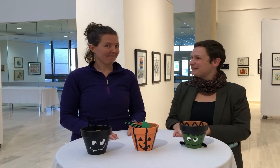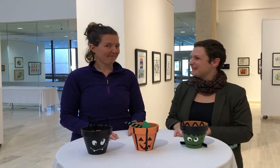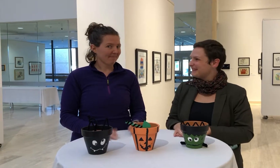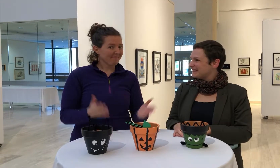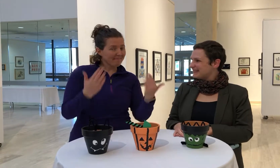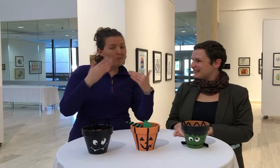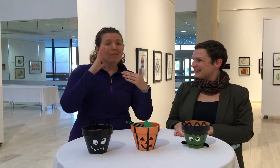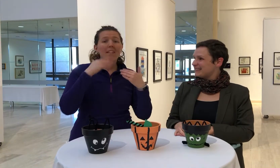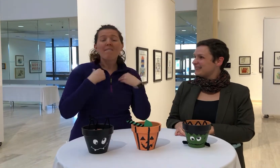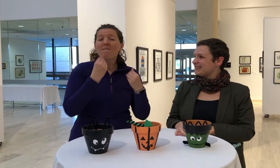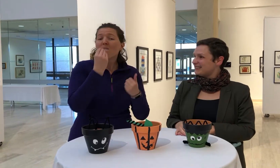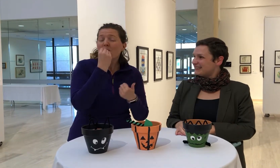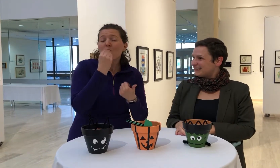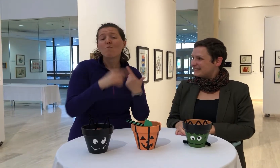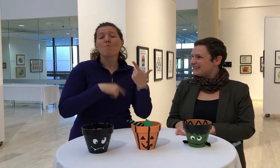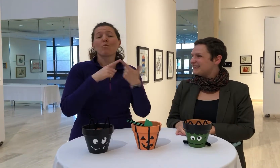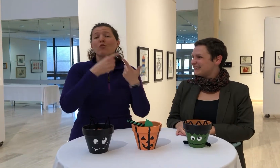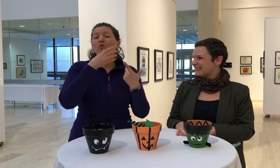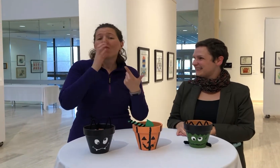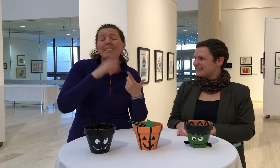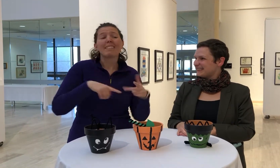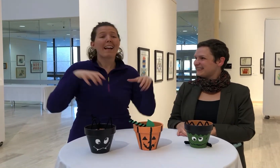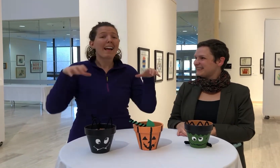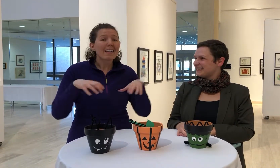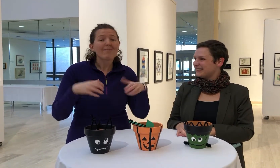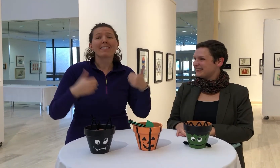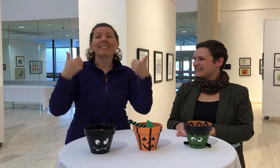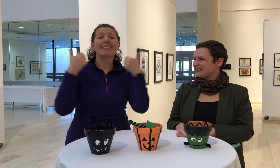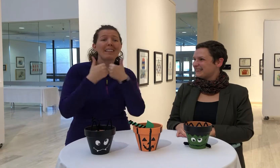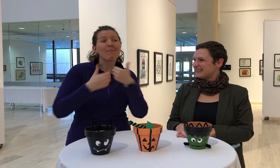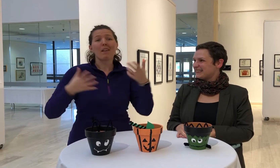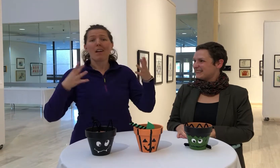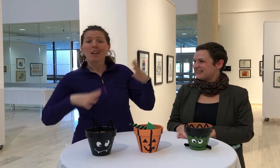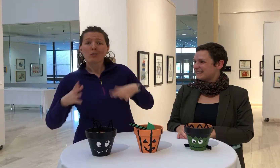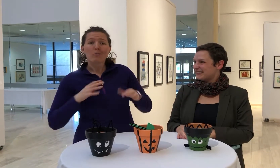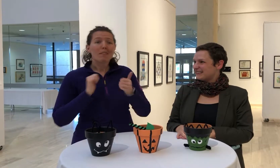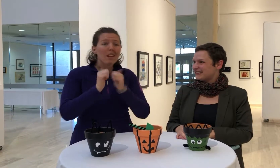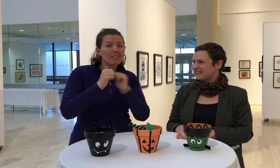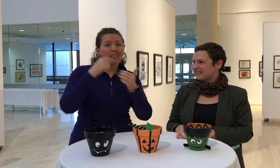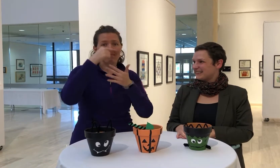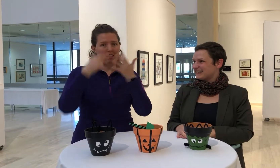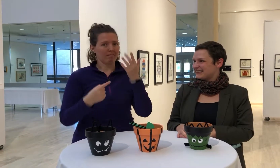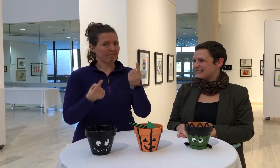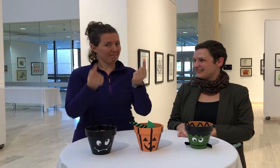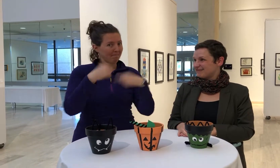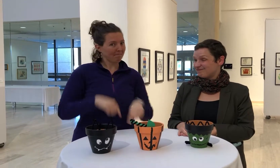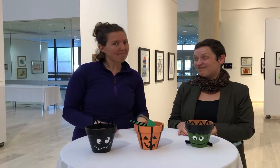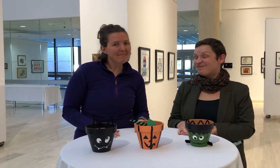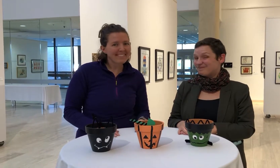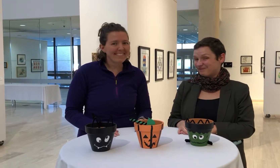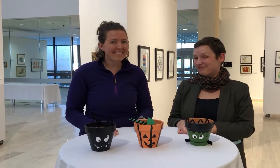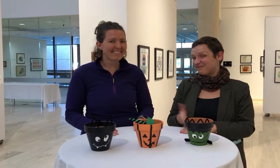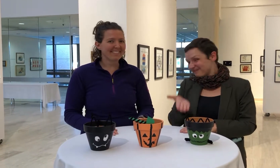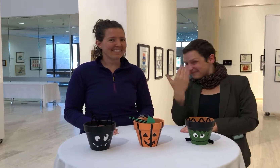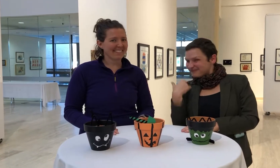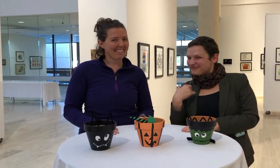B: We will have food, drinks, activities, games, a costume contest and many more! Please come! T: Come!